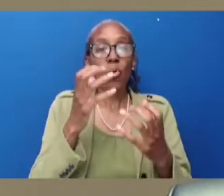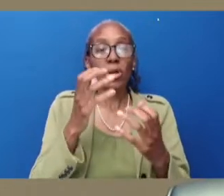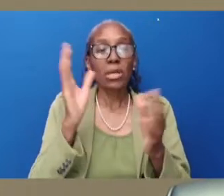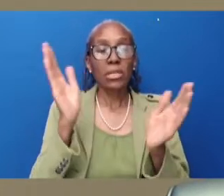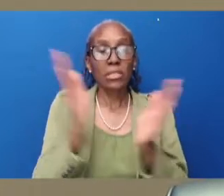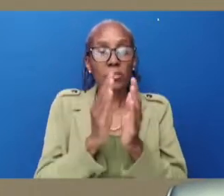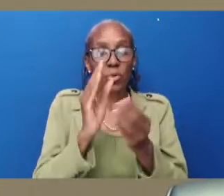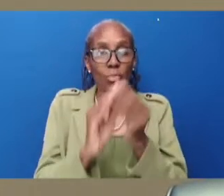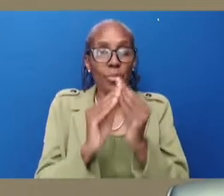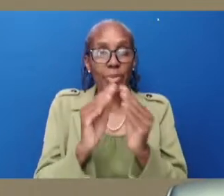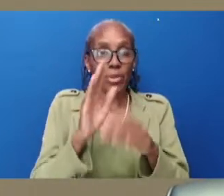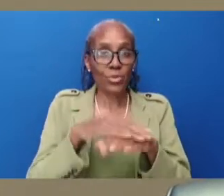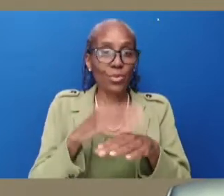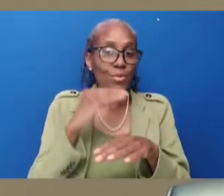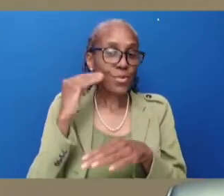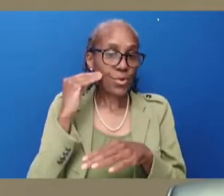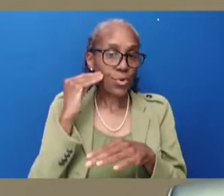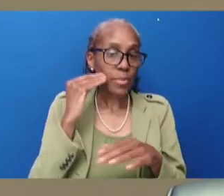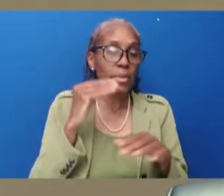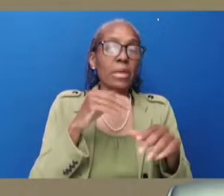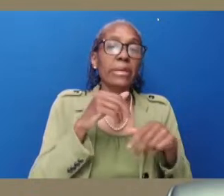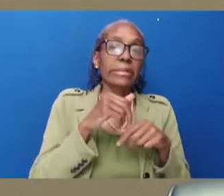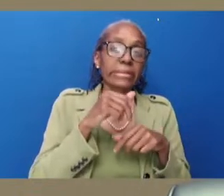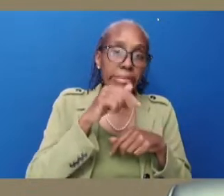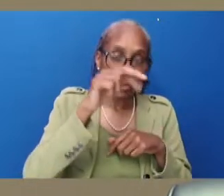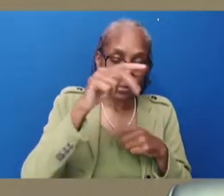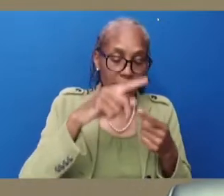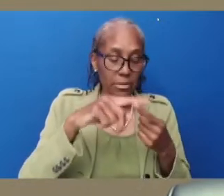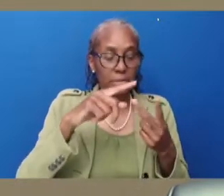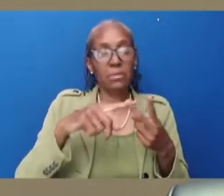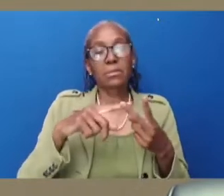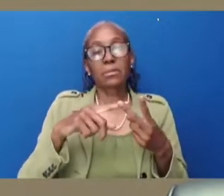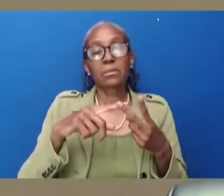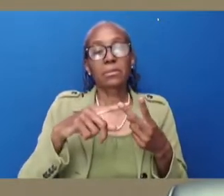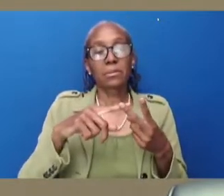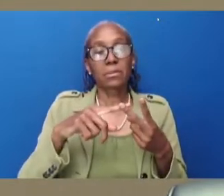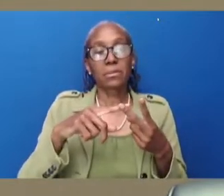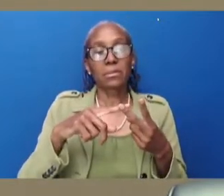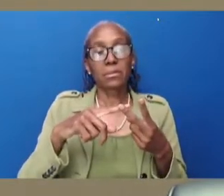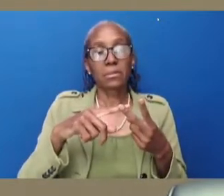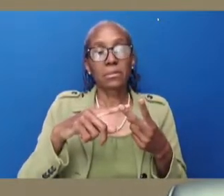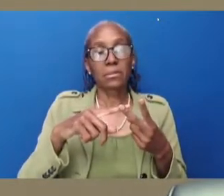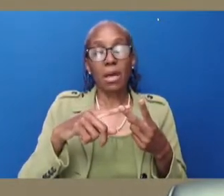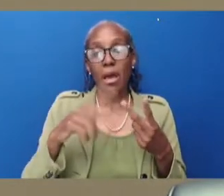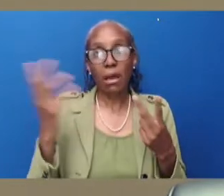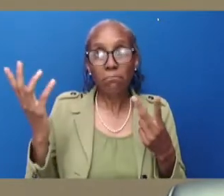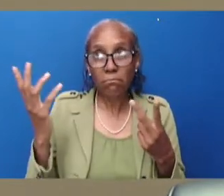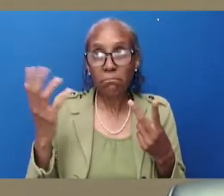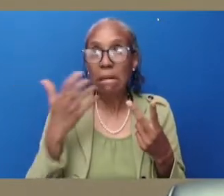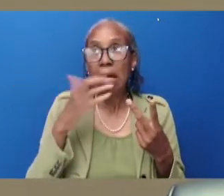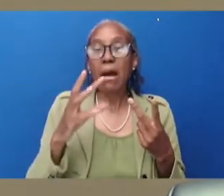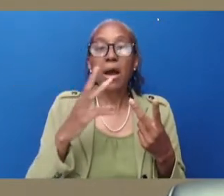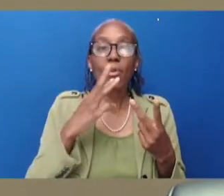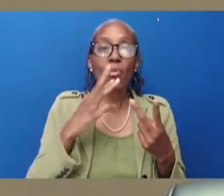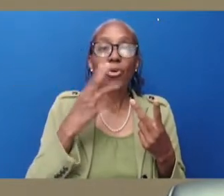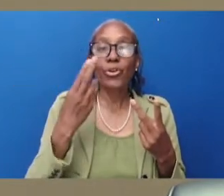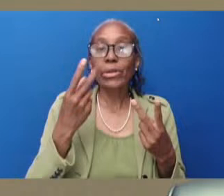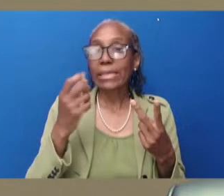HAVE ENOUGH FUNDS FOR SENIORS WHO WANT TO DO SMALL REPAIRS ON